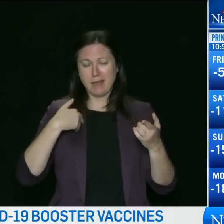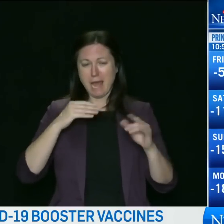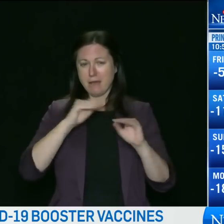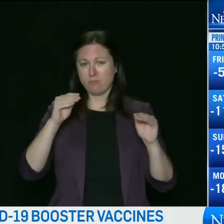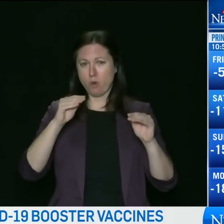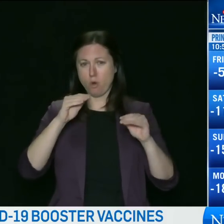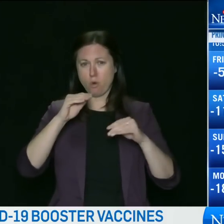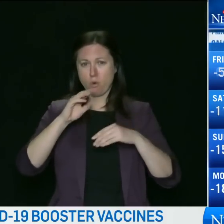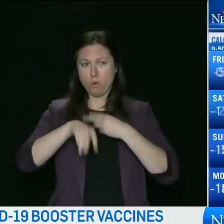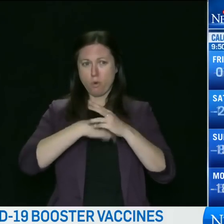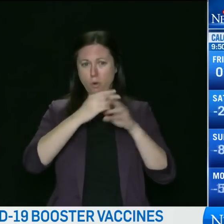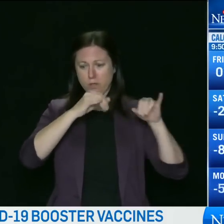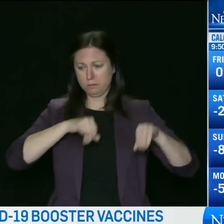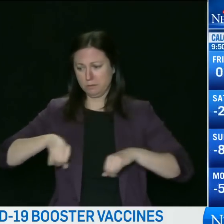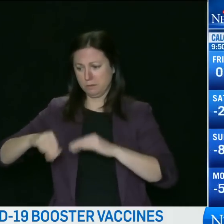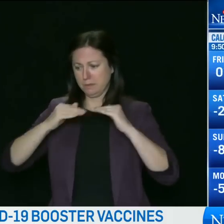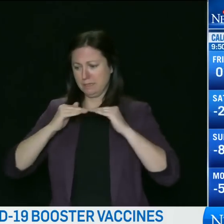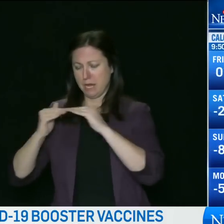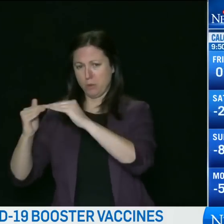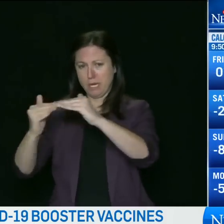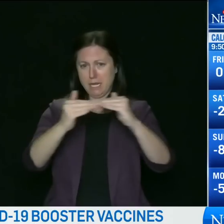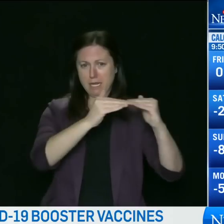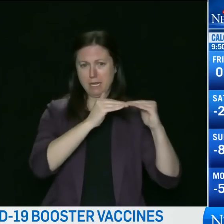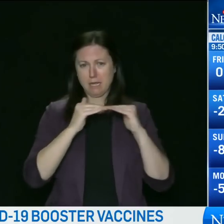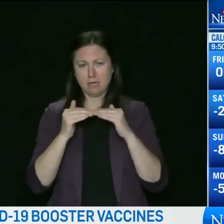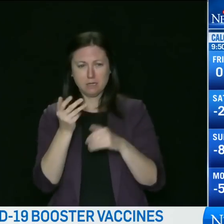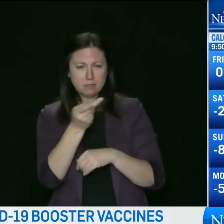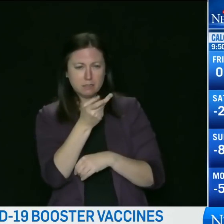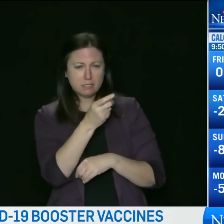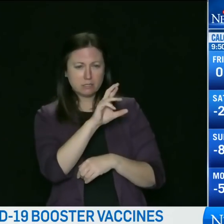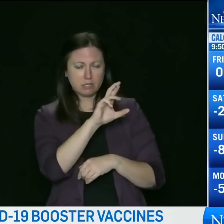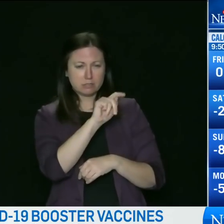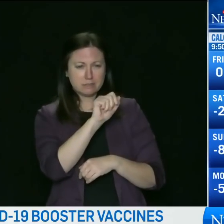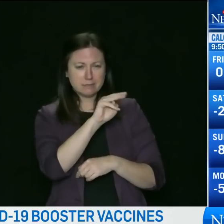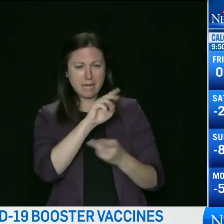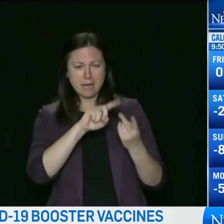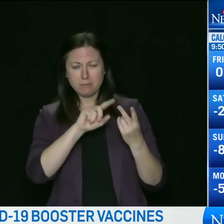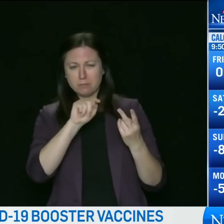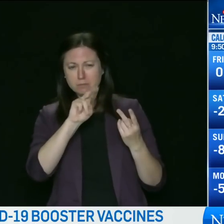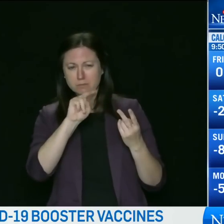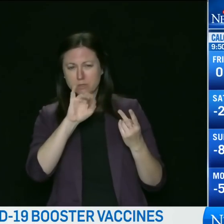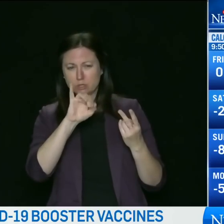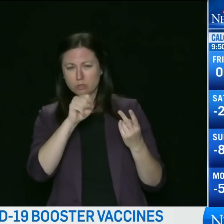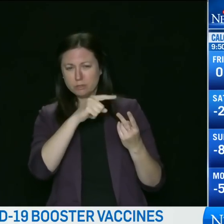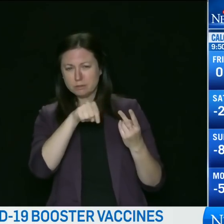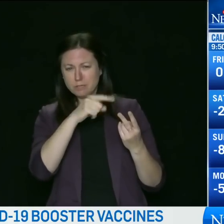EQUITY WERE TAKEN INTO ACCOUNT WHEN DECIDING ON THESE RECOMMENDATIONS. THERE WAS NOT ANY ELABORATION ON